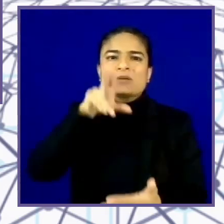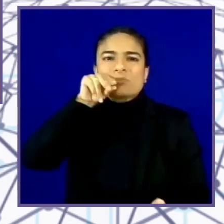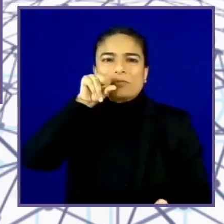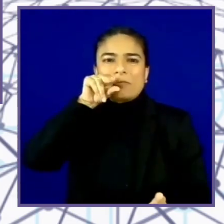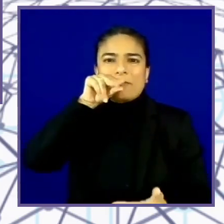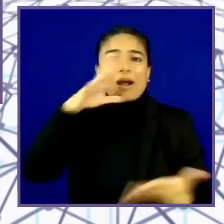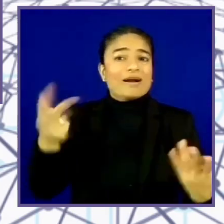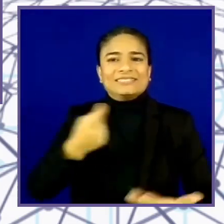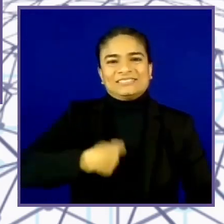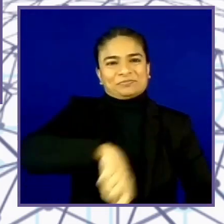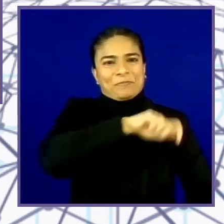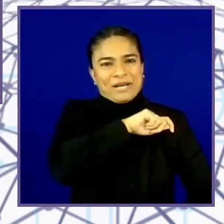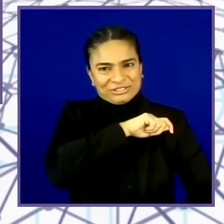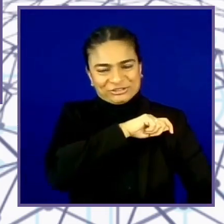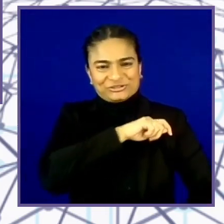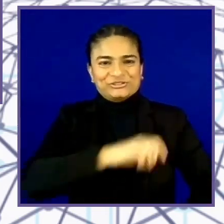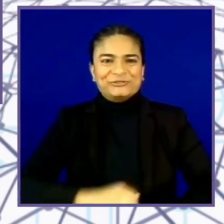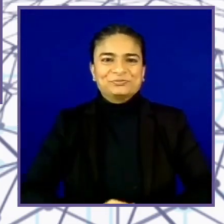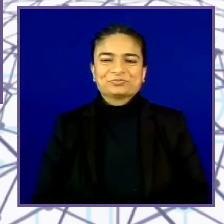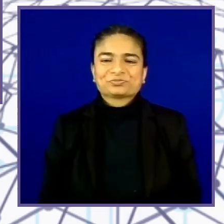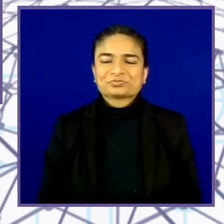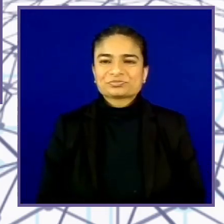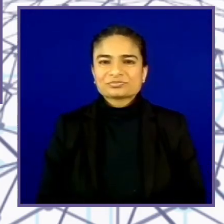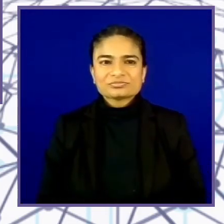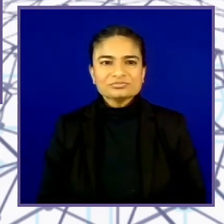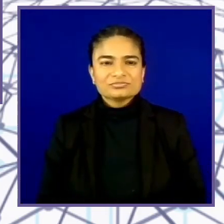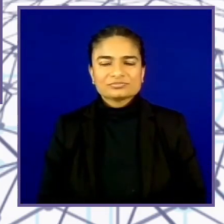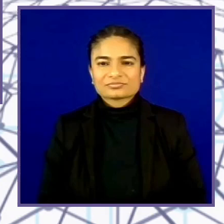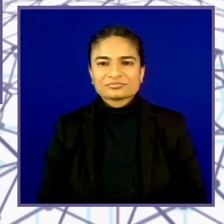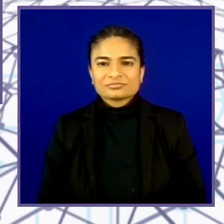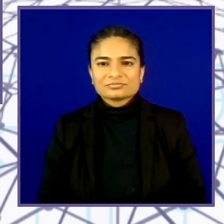also look to the other side of the world in India Standard Chartered Bank. India,